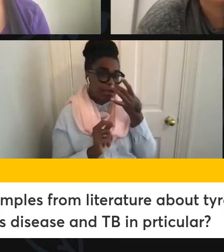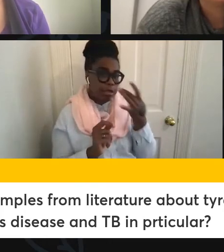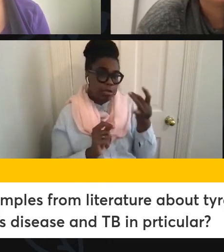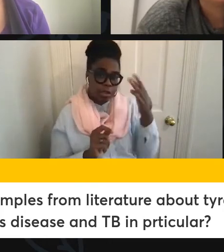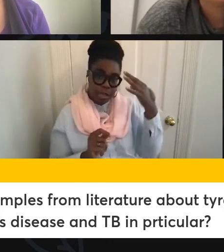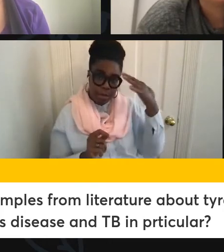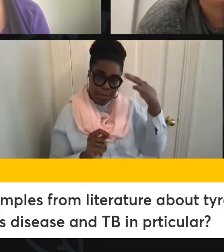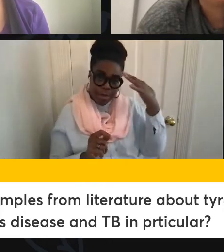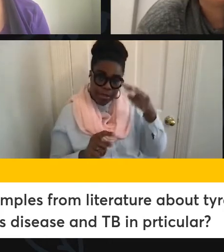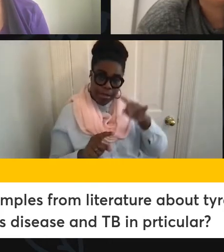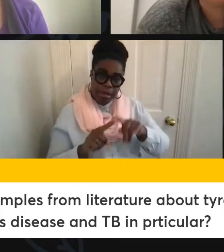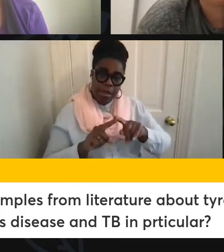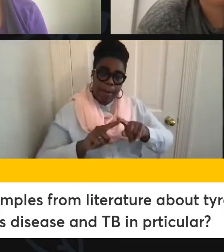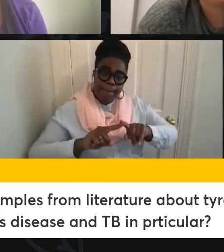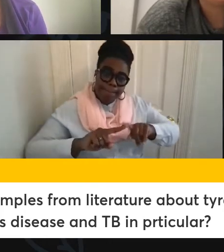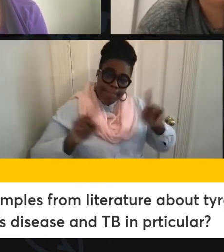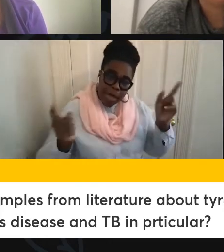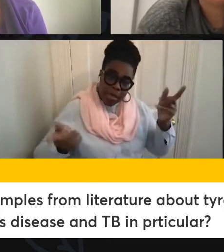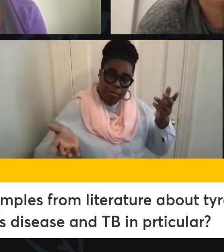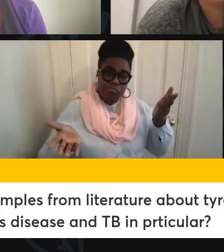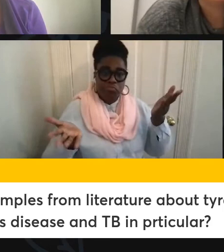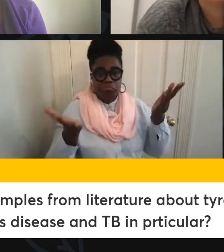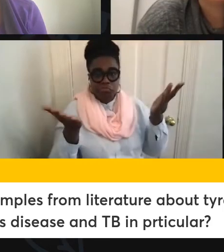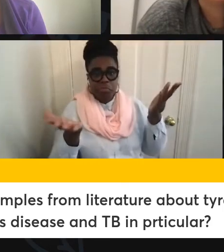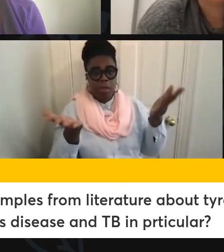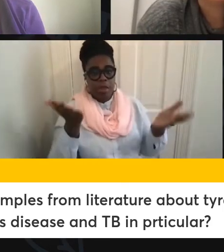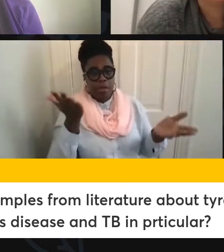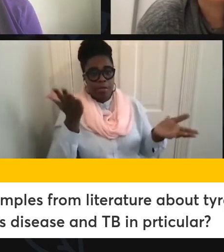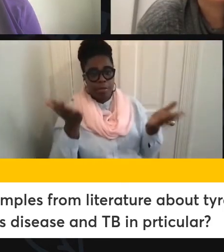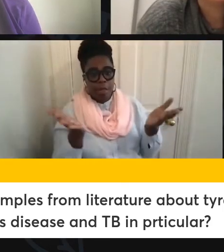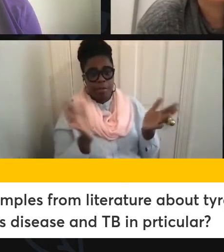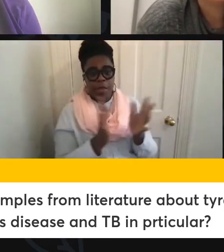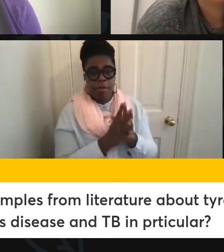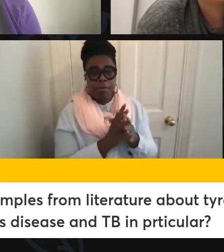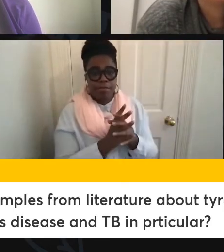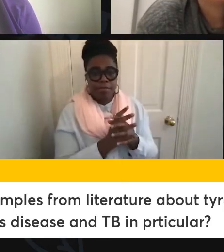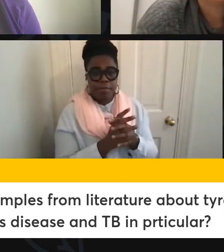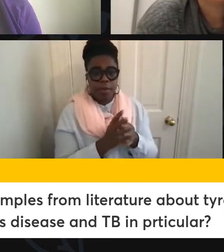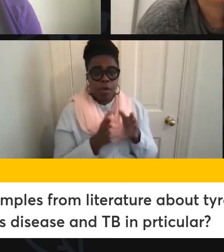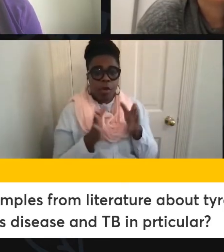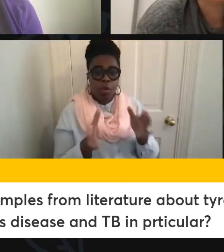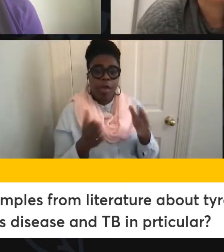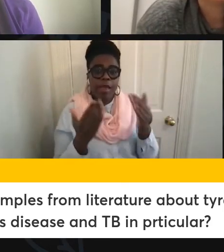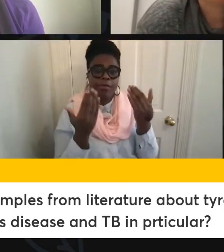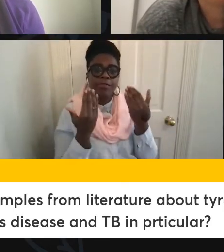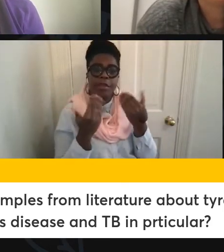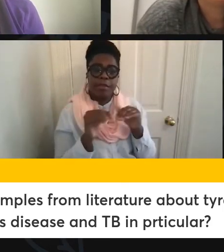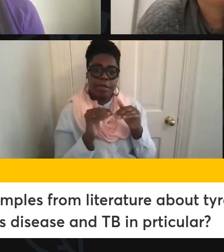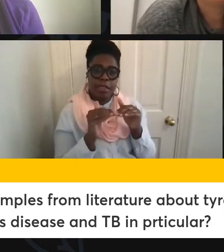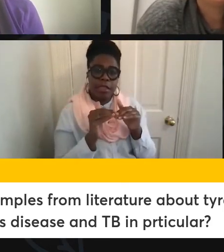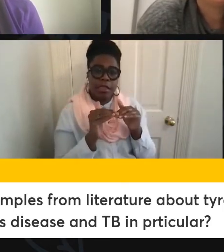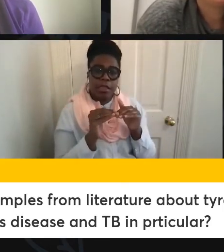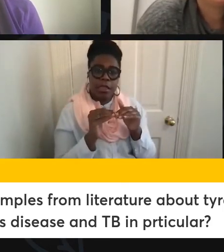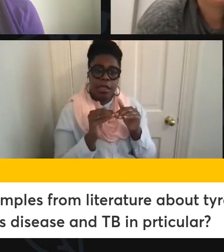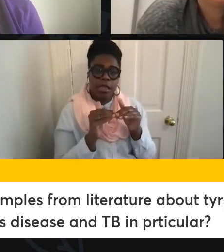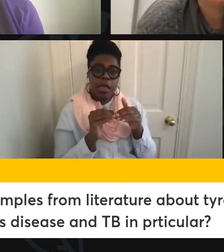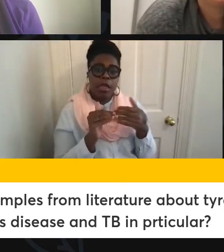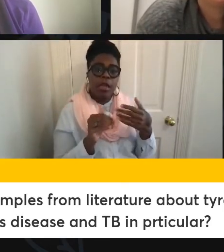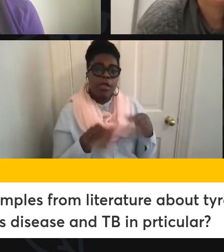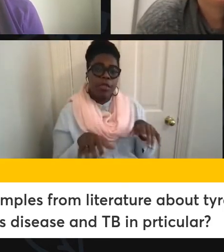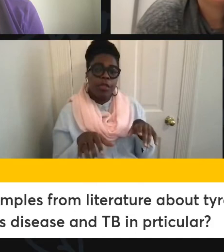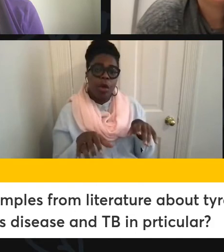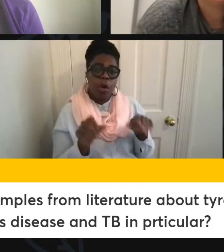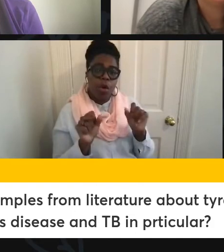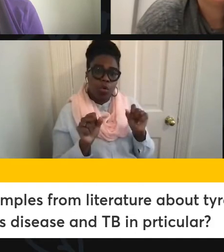But it it may just be, you know, a way of limiting the host ability to metabolize tyrosine